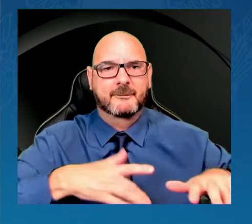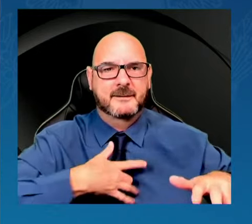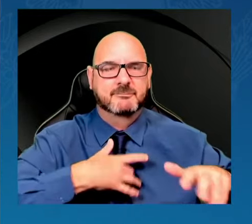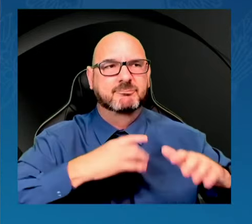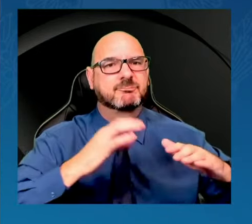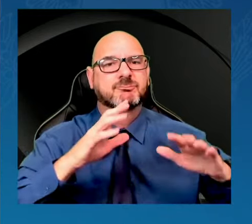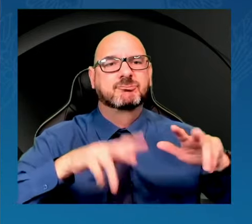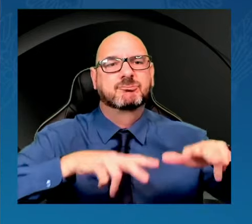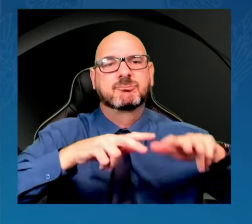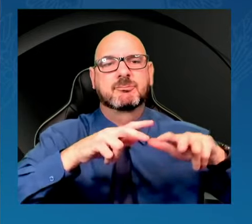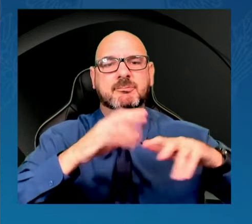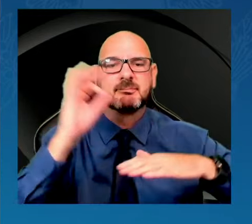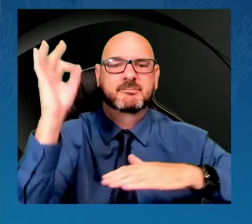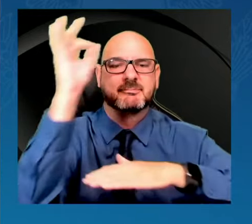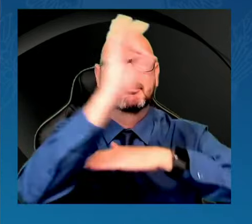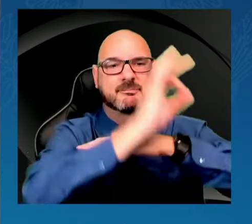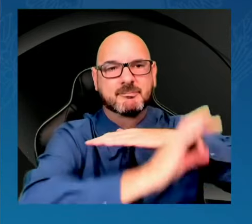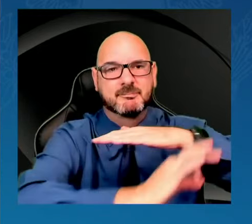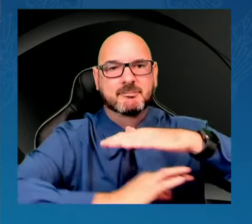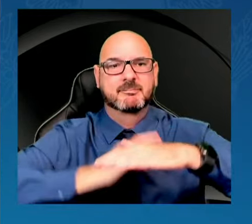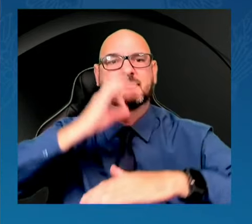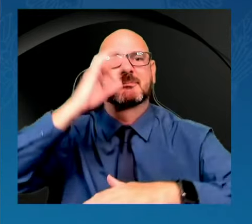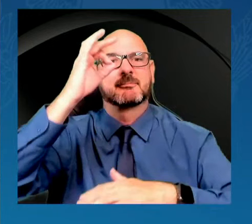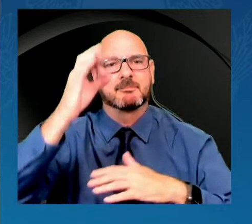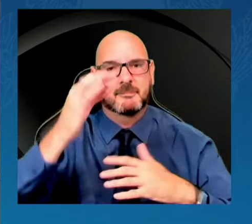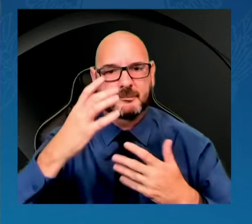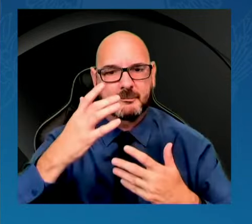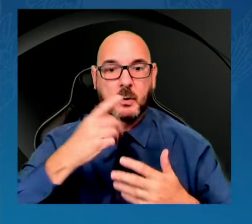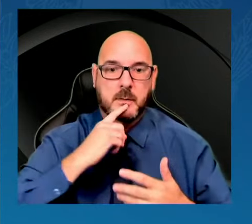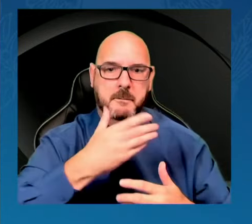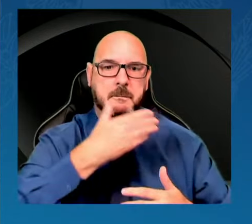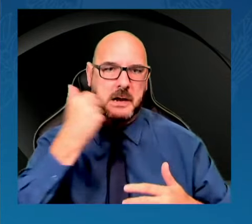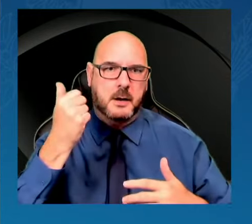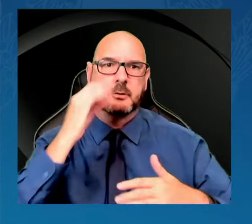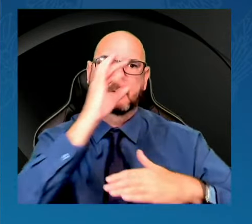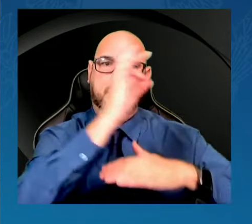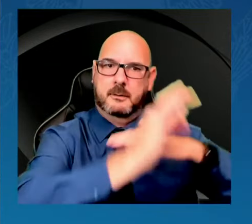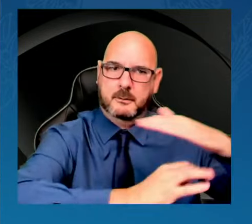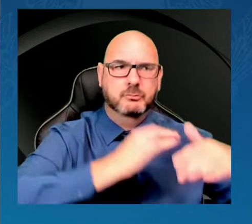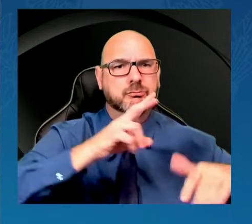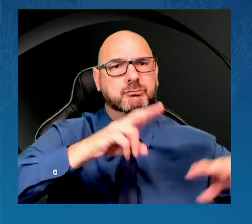and I think what gratitude I have for this.